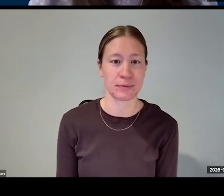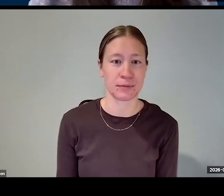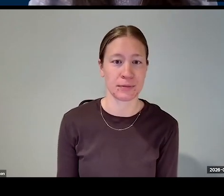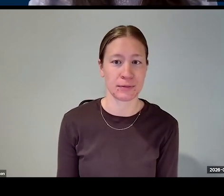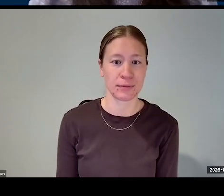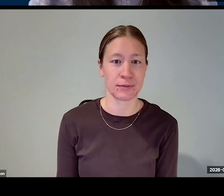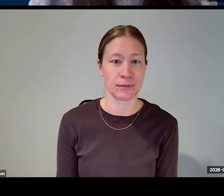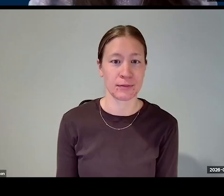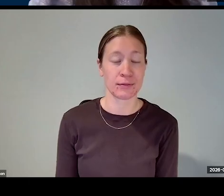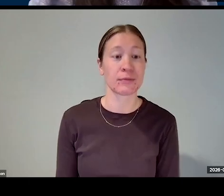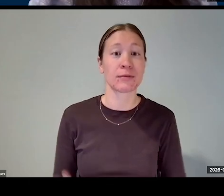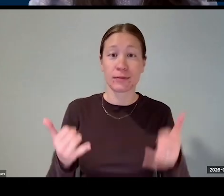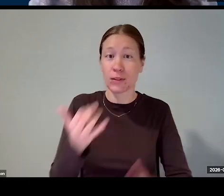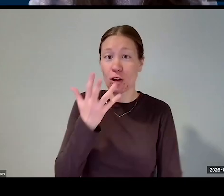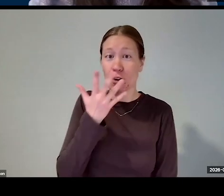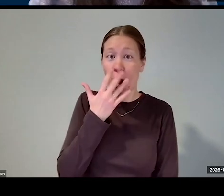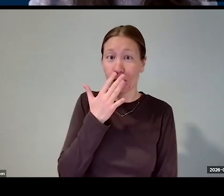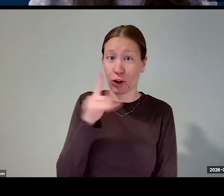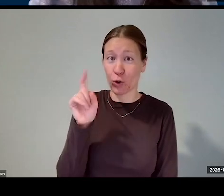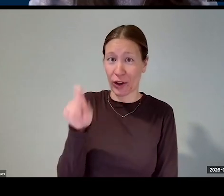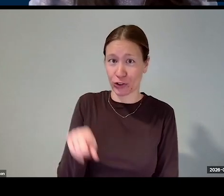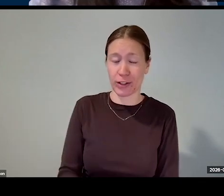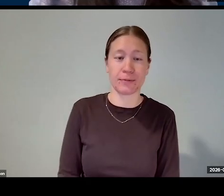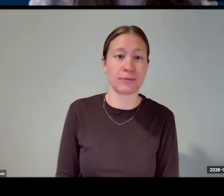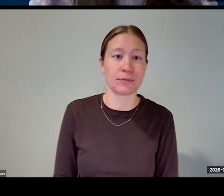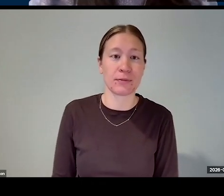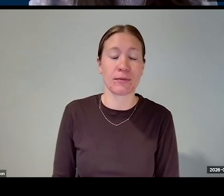So for the colors adjusting for the theme, I can do that